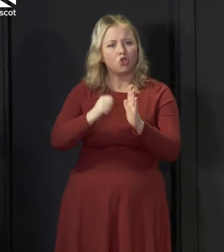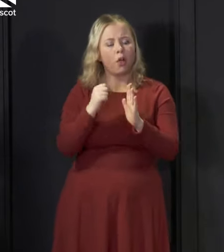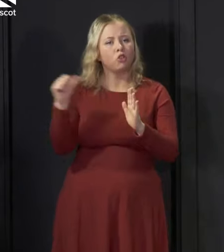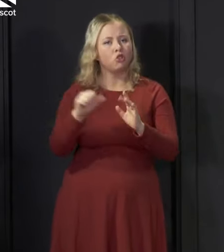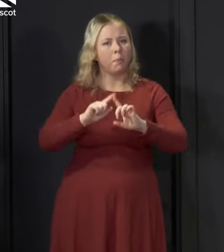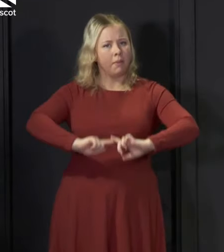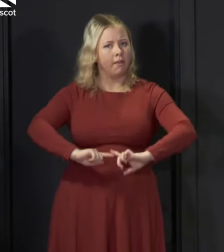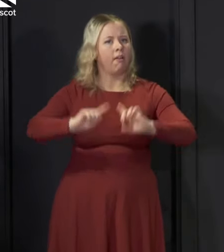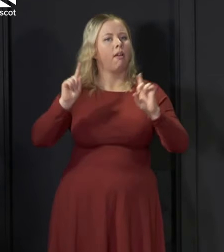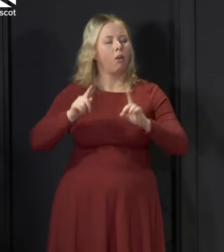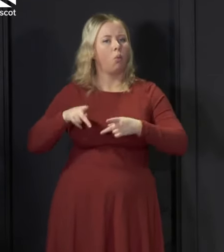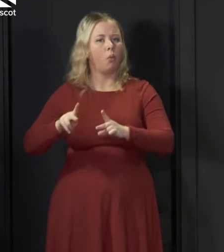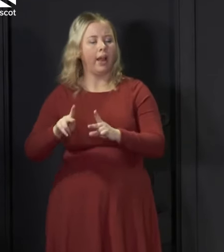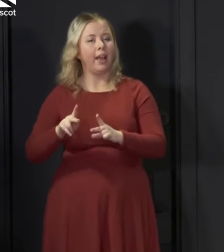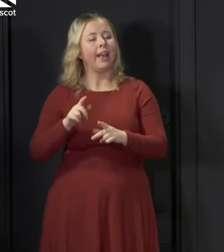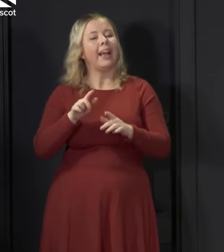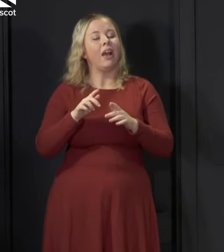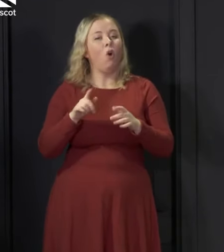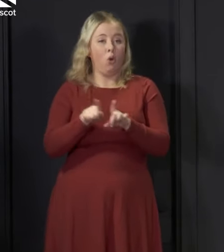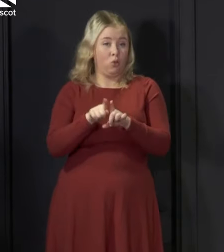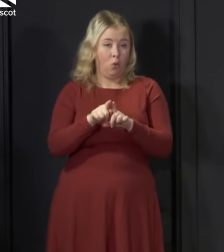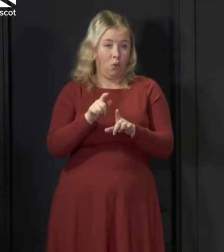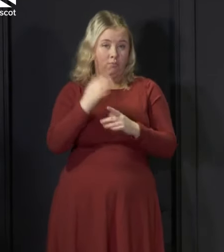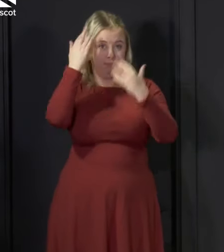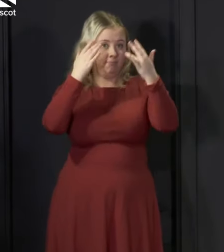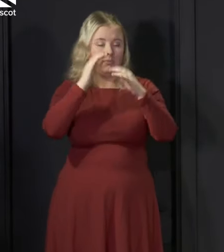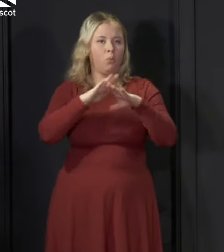Equally, and this is hypothetical so I'm not saying this is going to happen, but if other